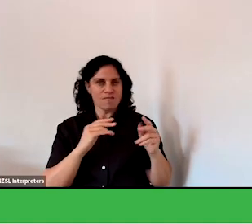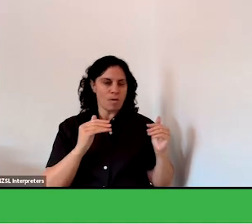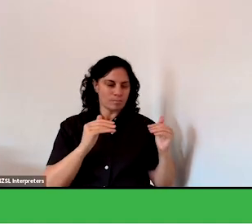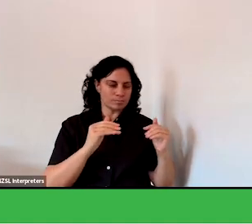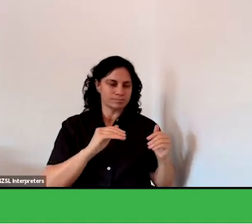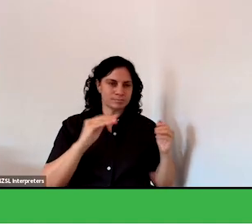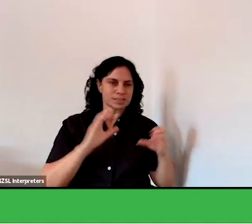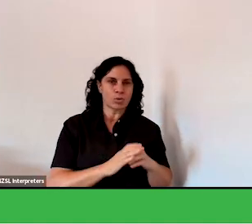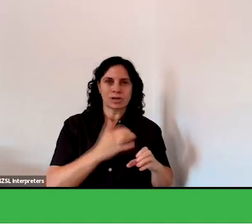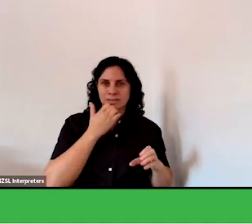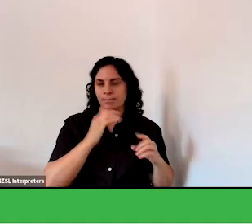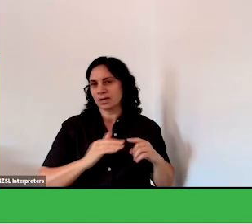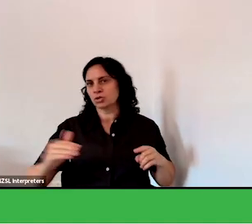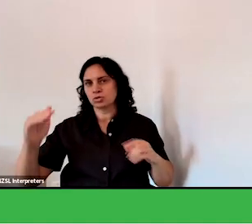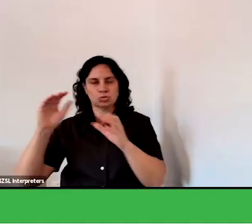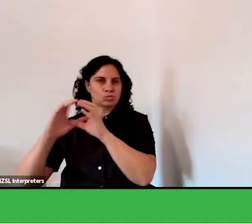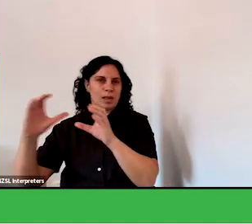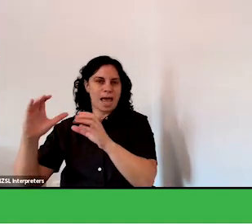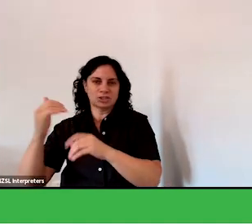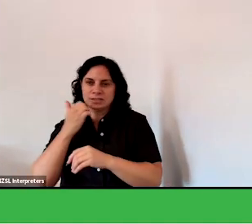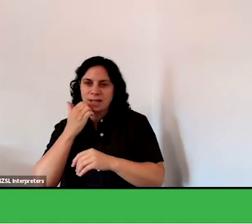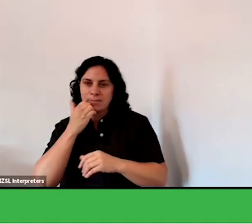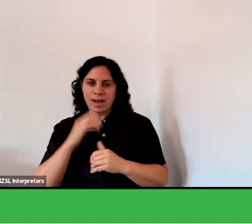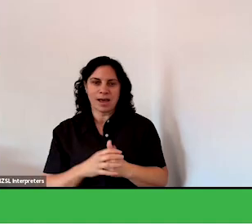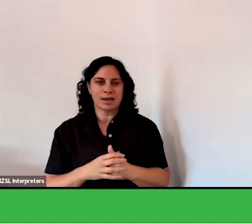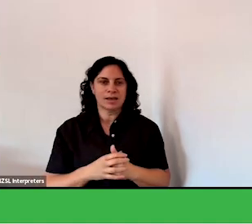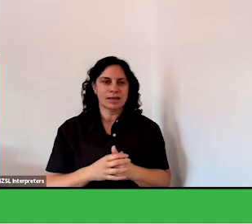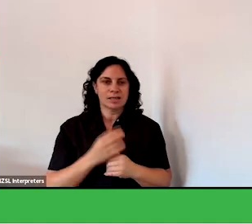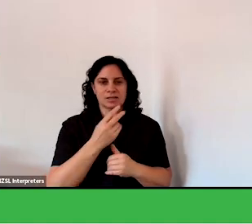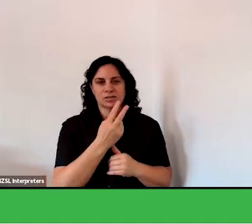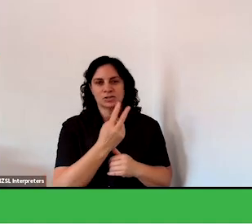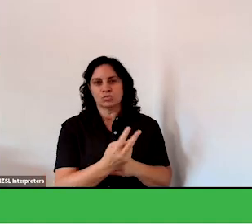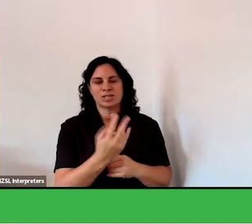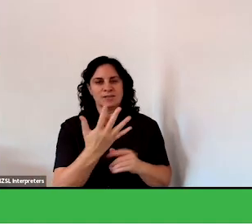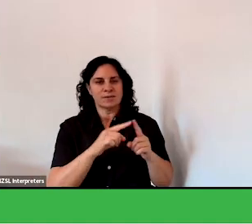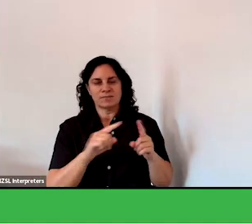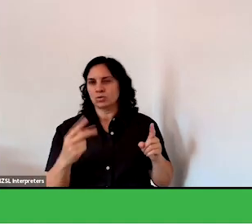the spread of the middle 50% of values. So between the 25th and 75th percentile, which is also known